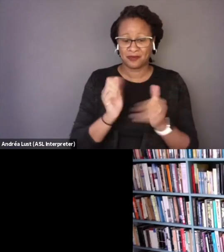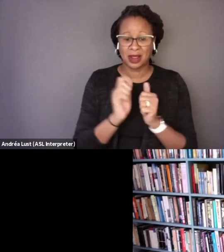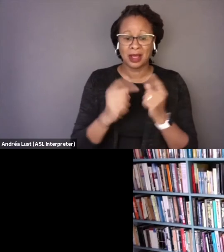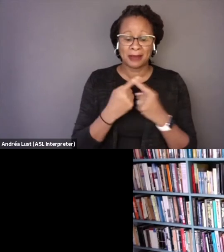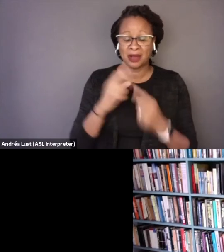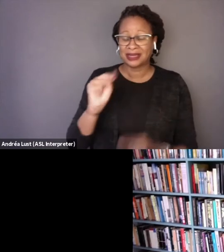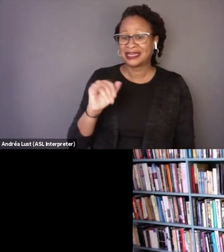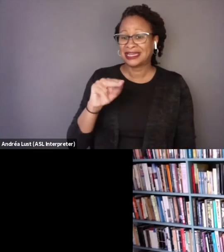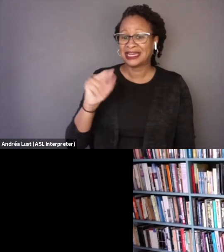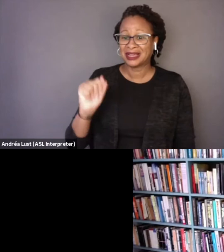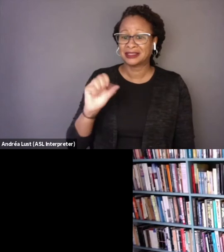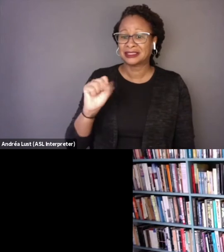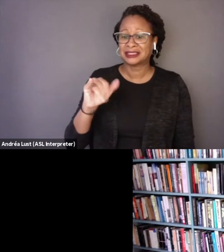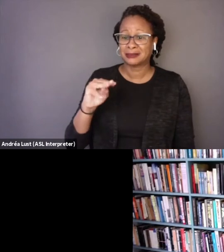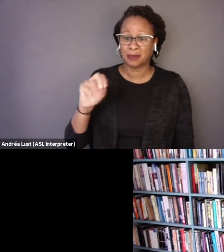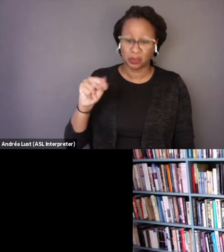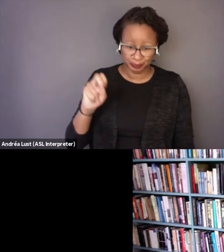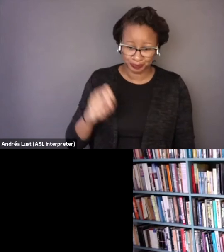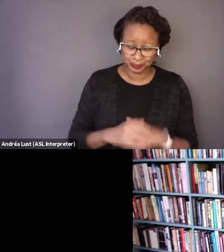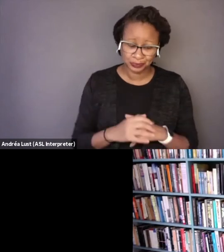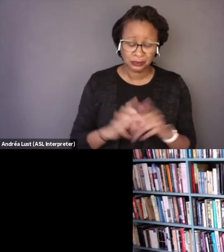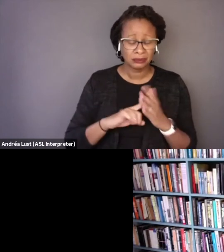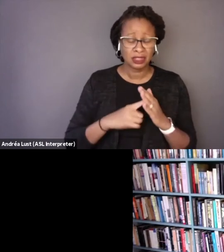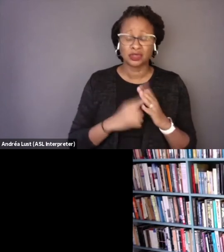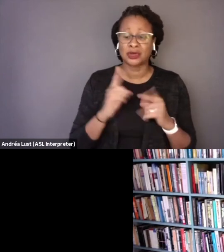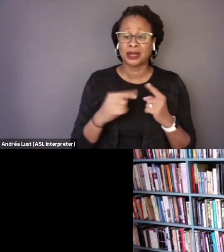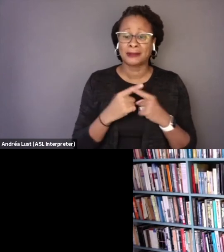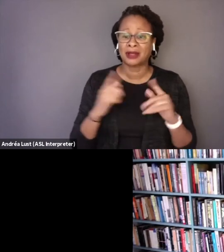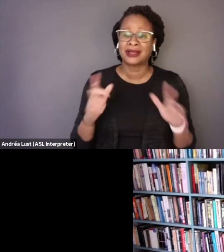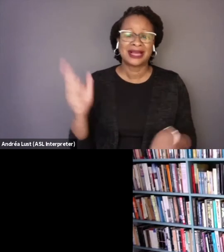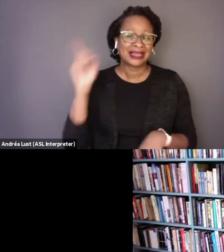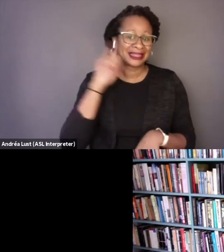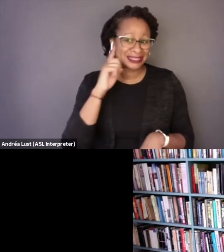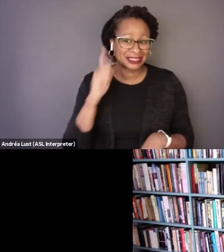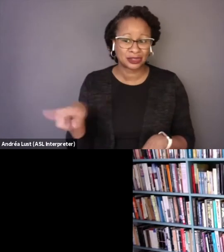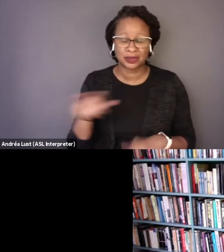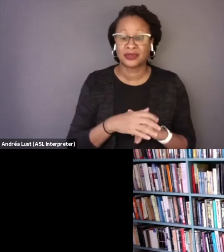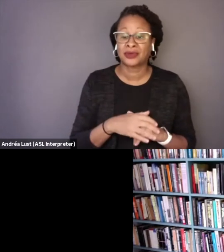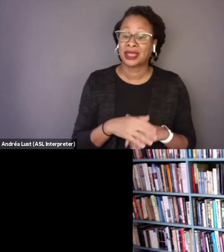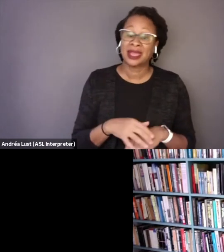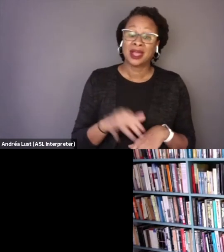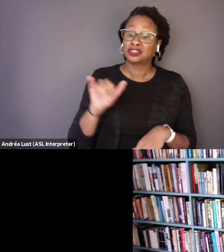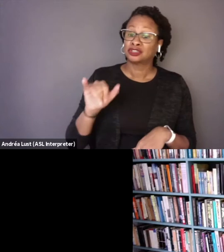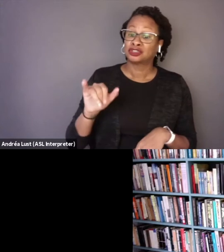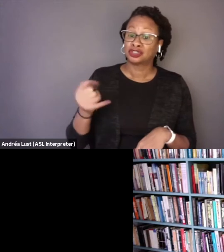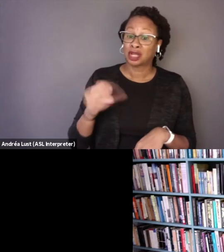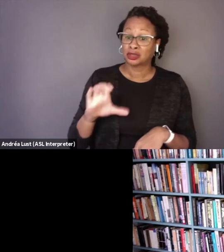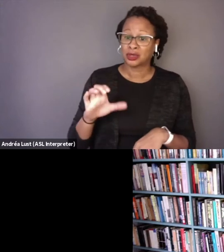Like Nina, Jacques was interviewed many times for many, many hours over the course of his life.